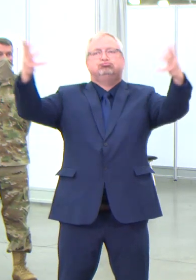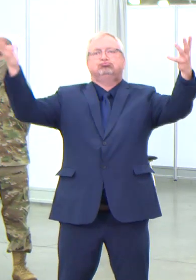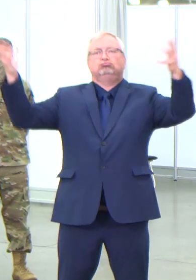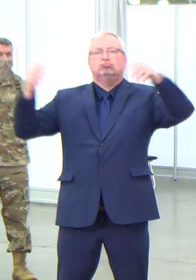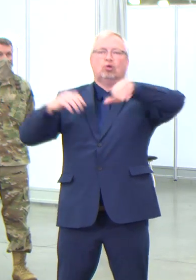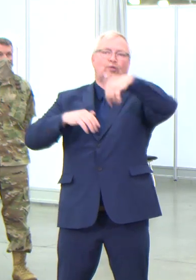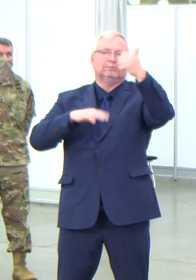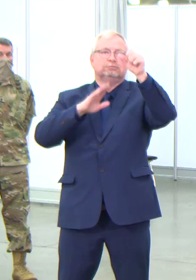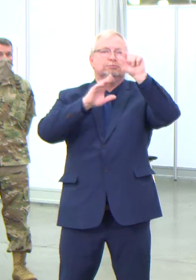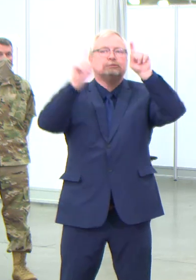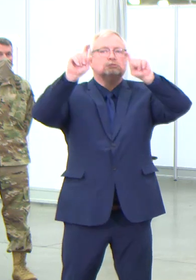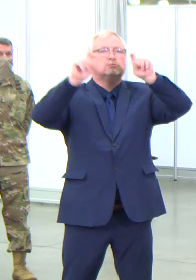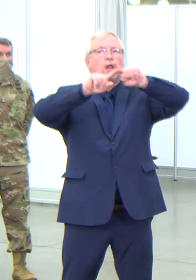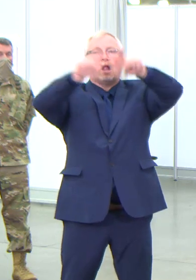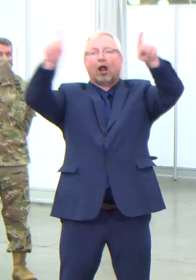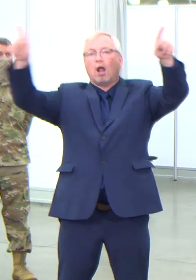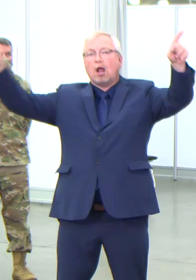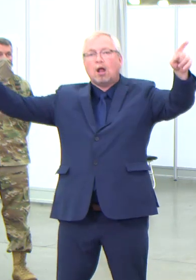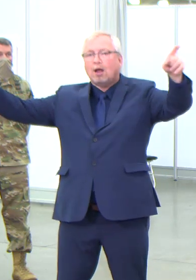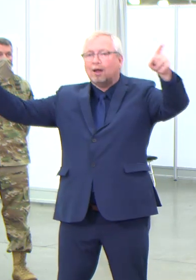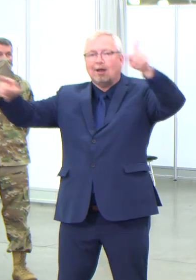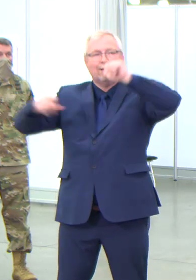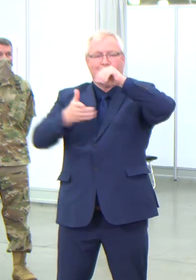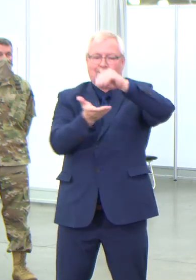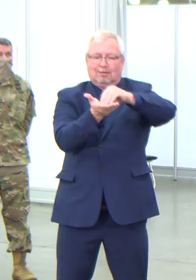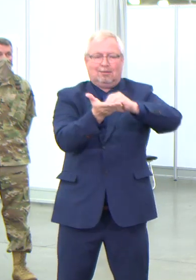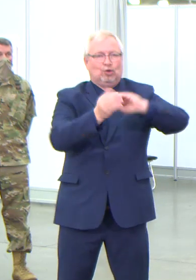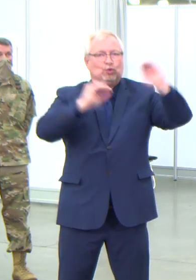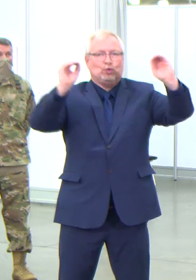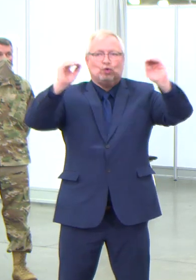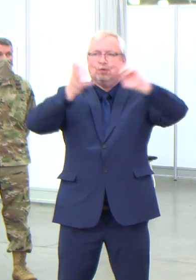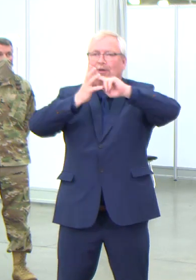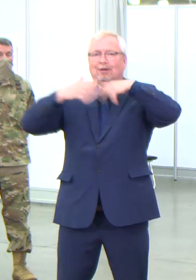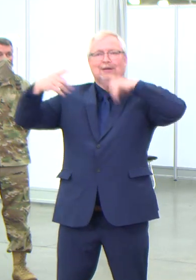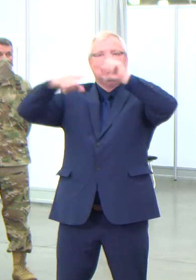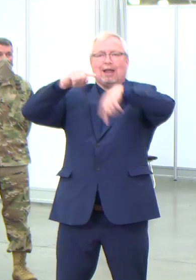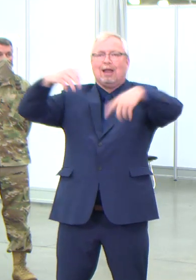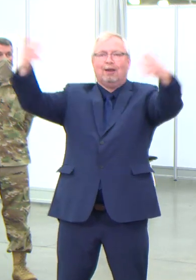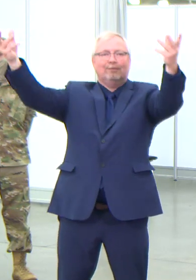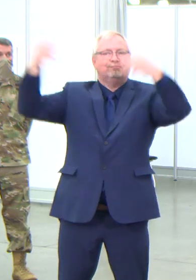that aren't required in their state to keep the information, that aren't required by the CDC to keep the information, so